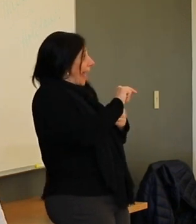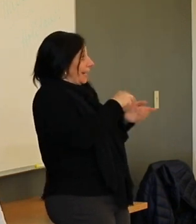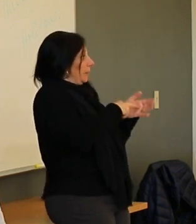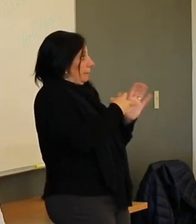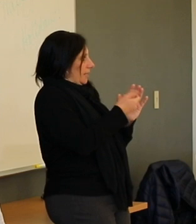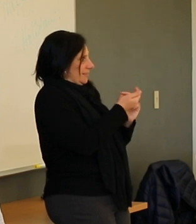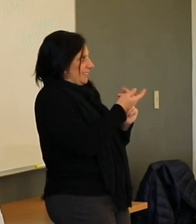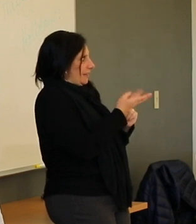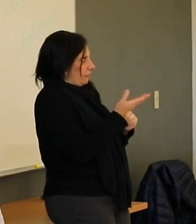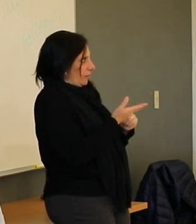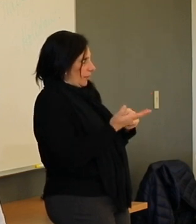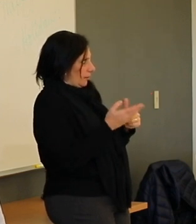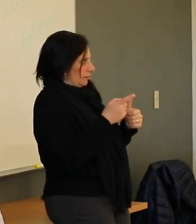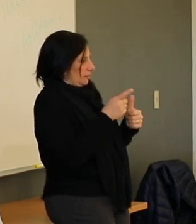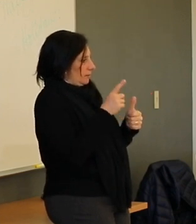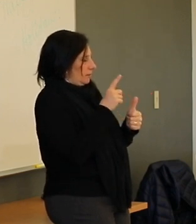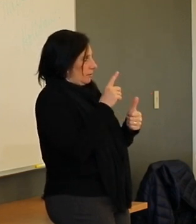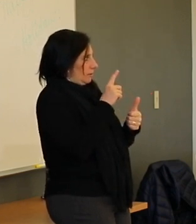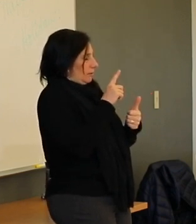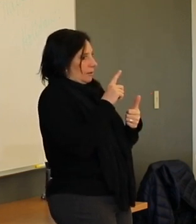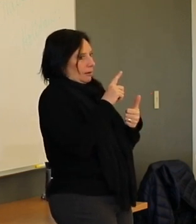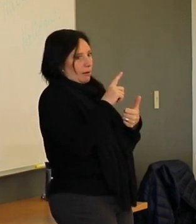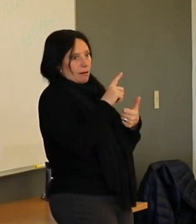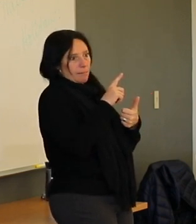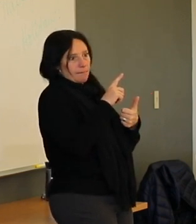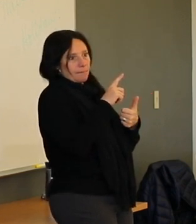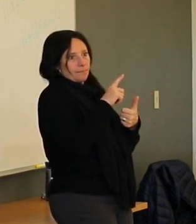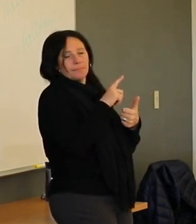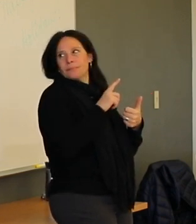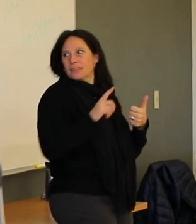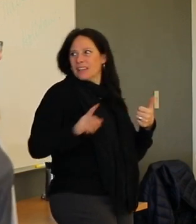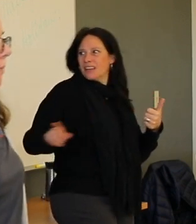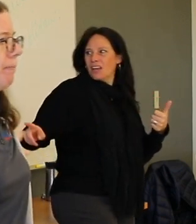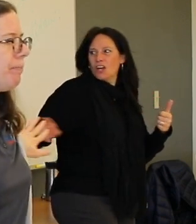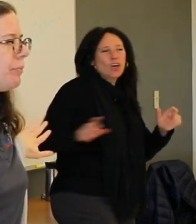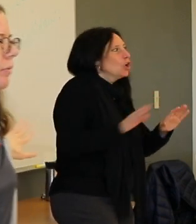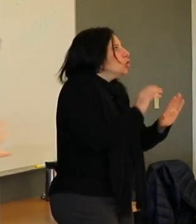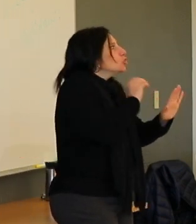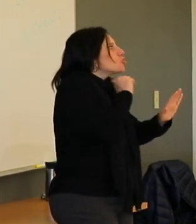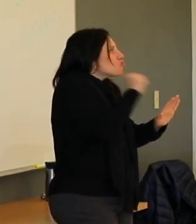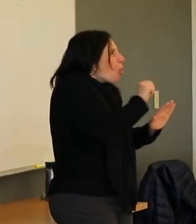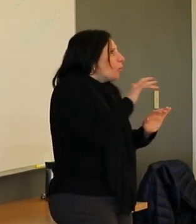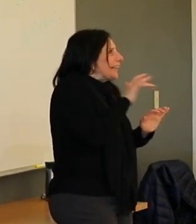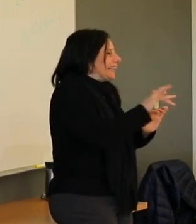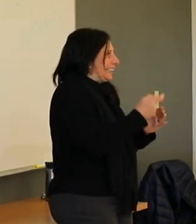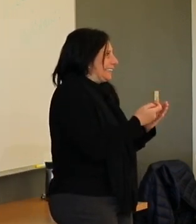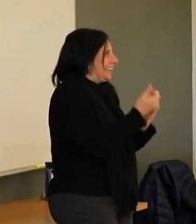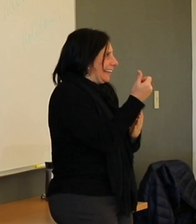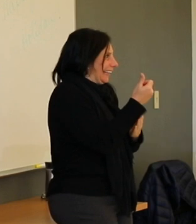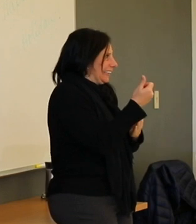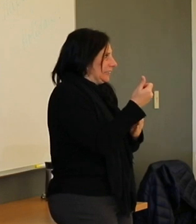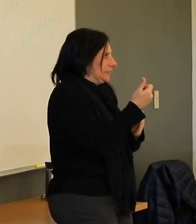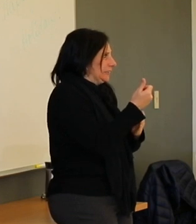If you have delete on your screen, please don't ever use it. I'm hoping that that doesn't pop up for you.